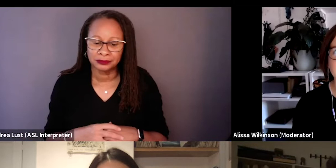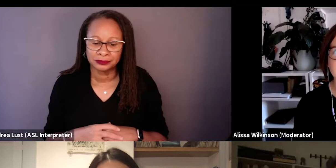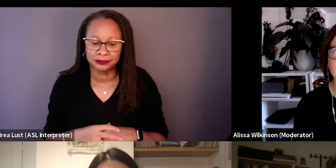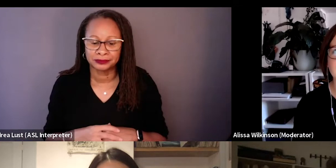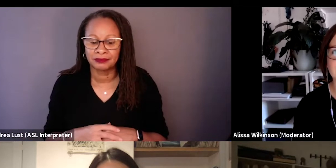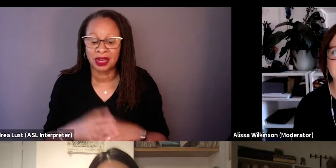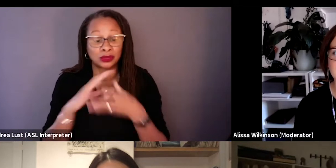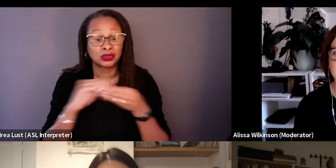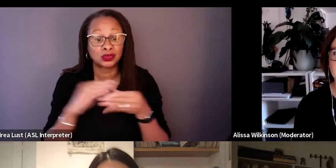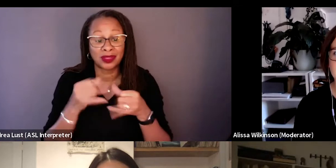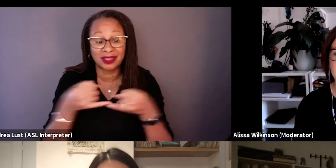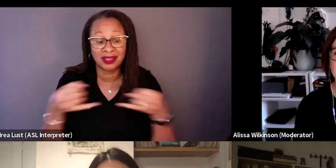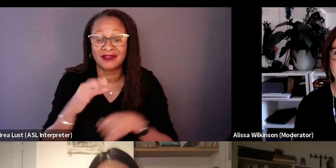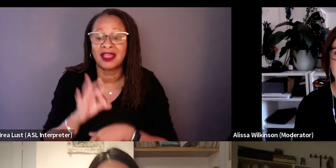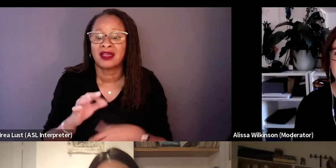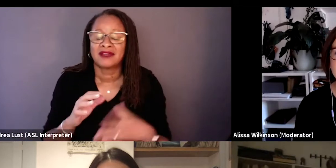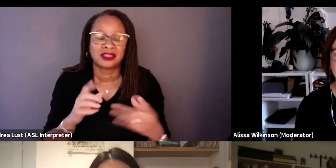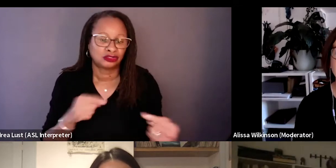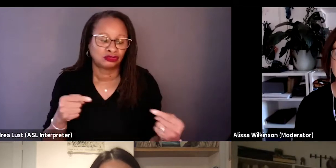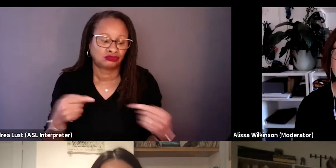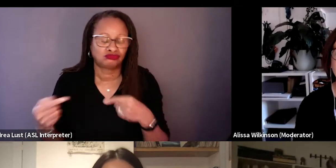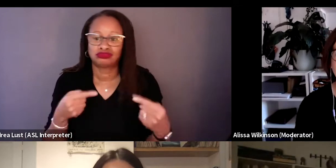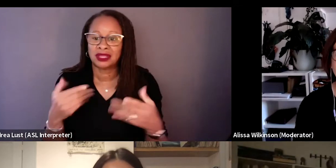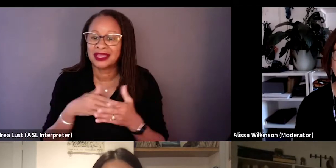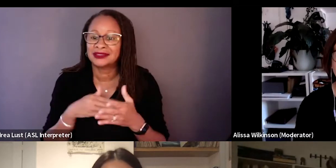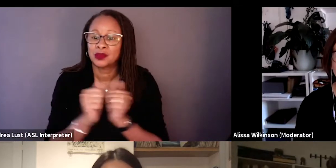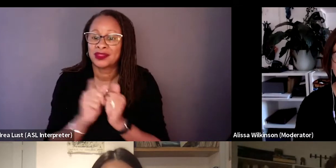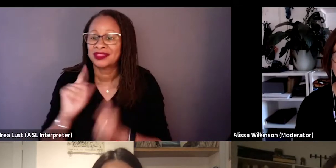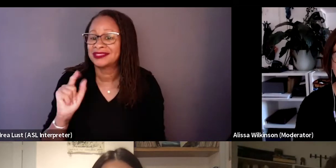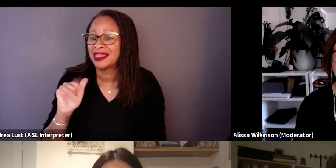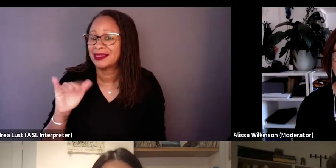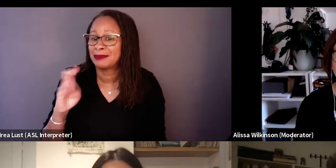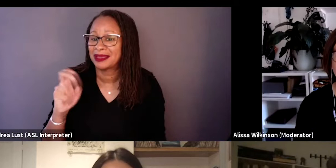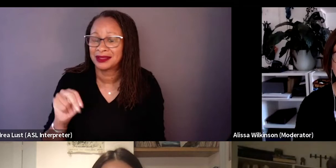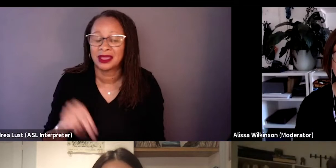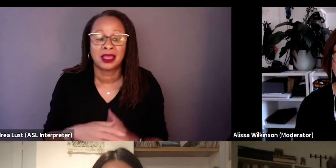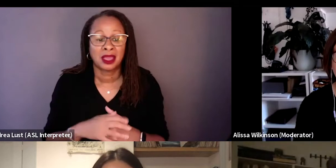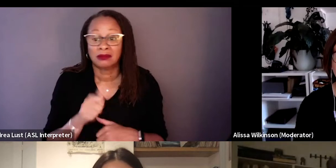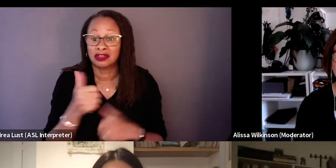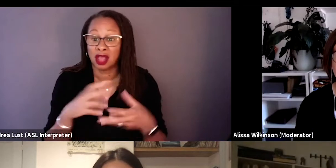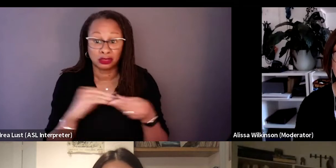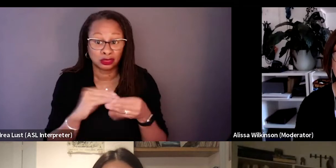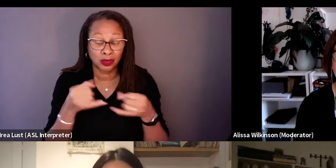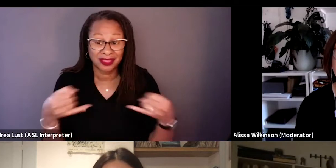of the ones they struggling against means the Taliban, but it, we, another storyline was the country itself.